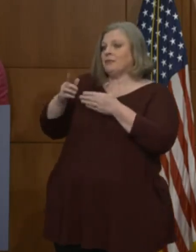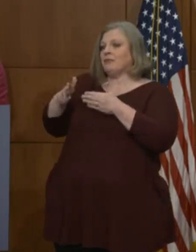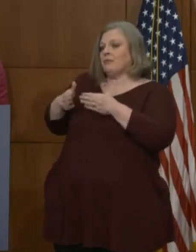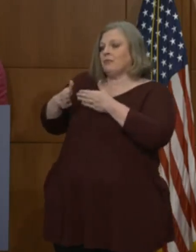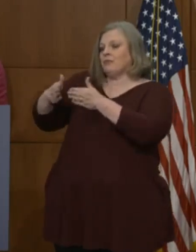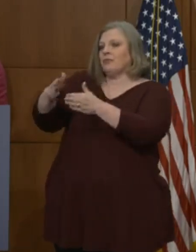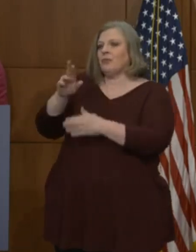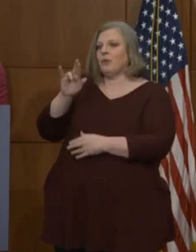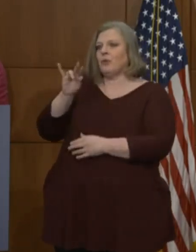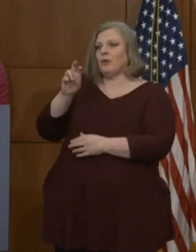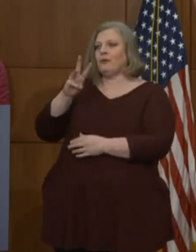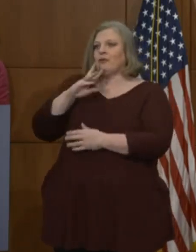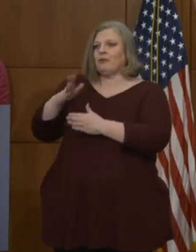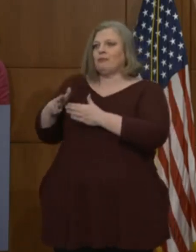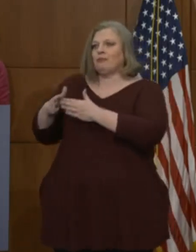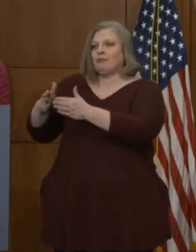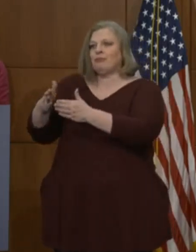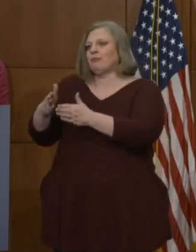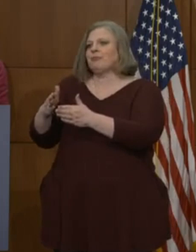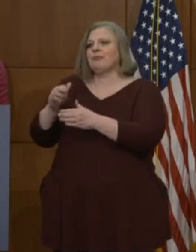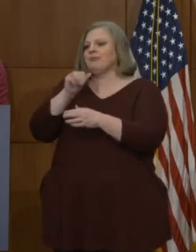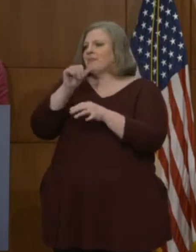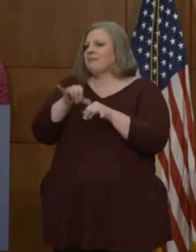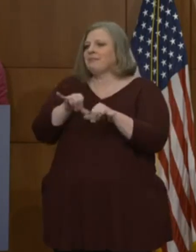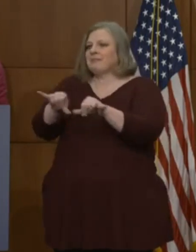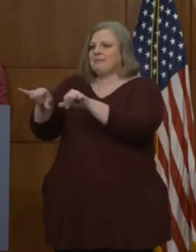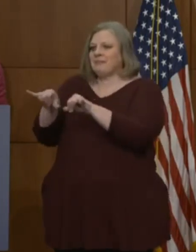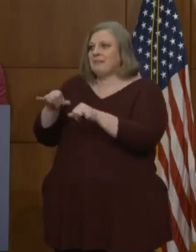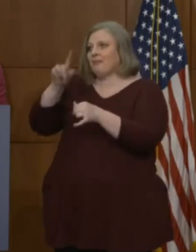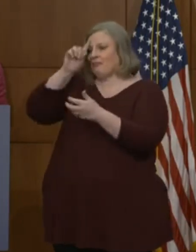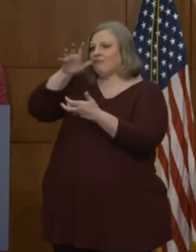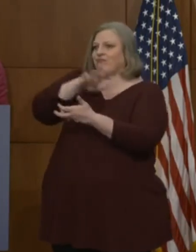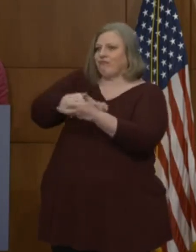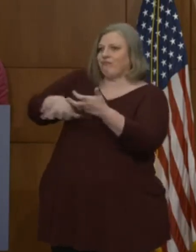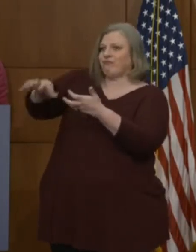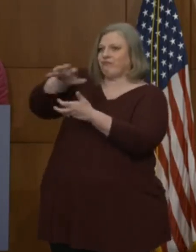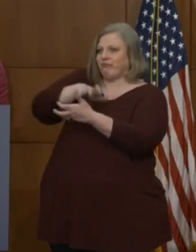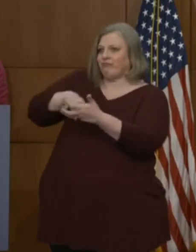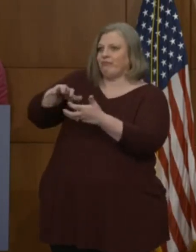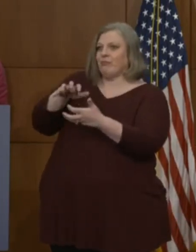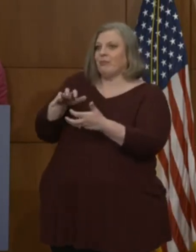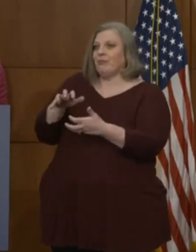ONLY THING THAT SEPARATES IT IS A- RIVER. AND SO THAT WOULD BE A- RIVER. AND SO THAT WOULD BE INCOME. WOULD BE CONFUSING FOR INCOME. WOULD BE CONFUSING FOR PEOPLE SO AS WE MOVE FORWARD